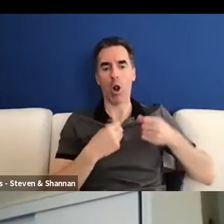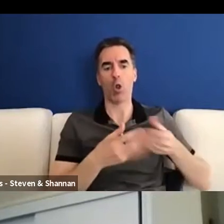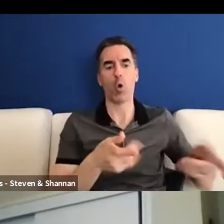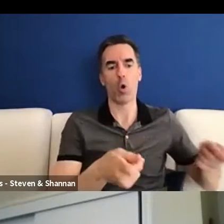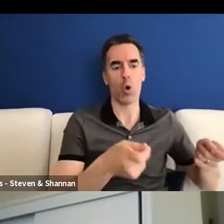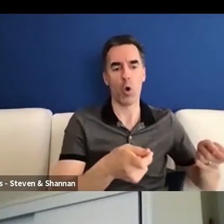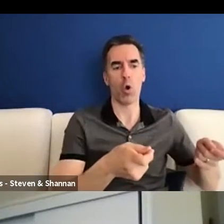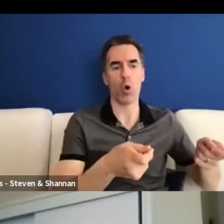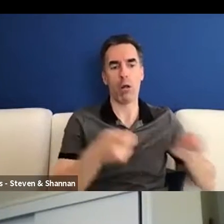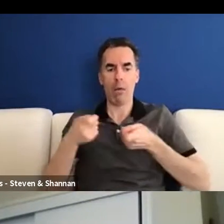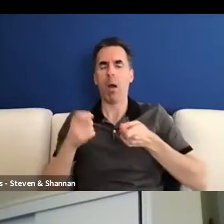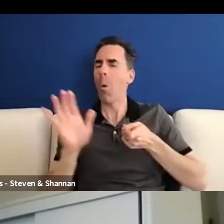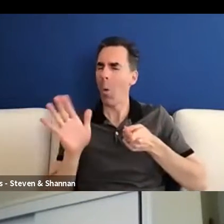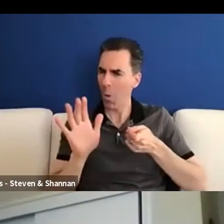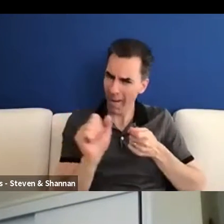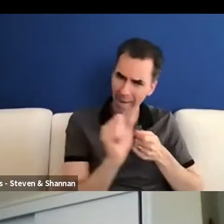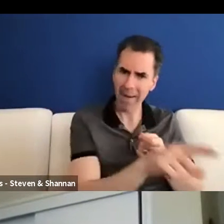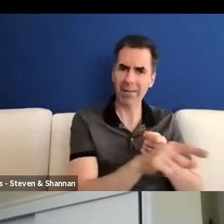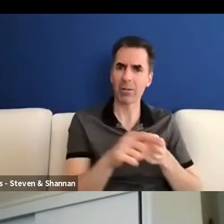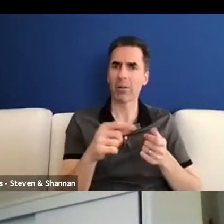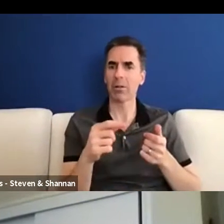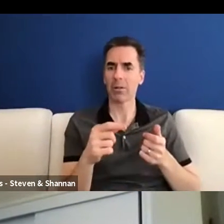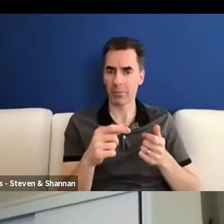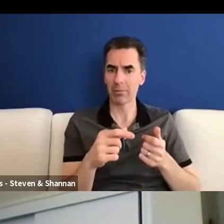shouldn't have to wait till an evaluation to get that feedback. They'll appreciate it.